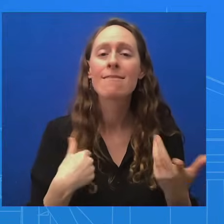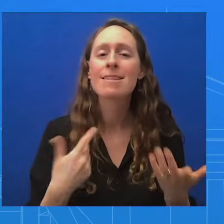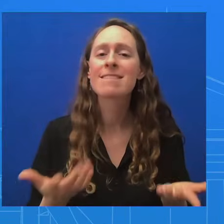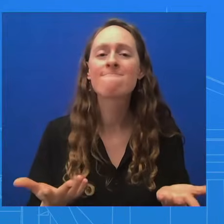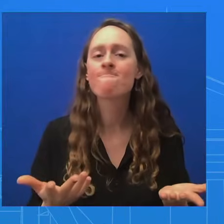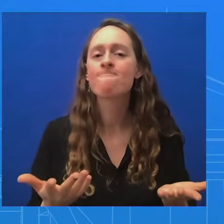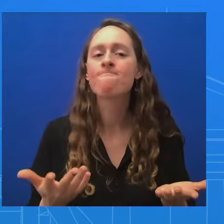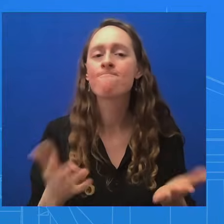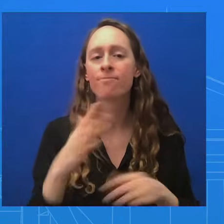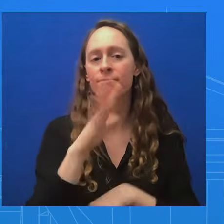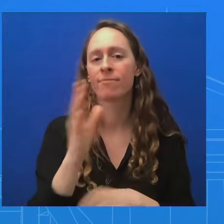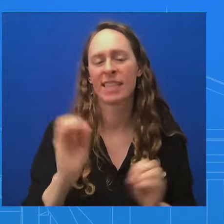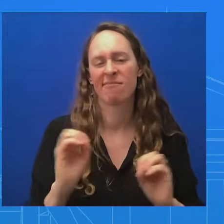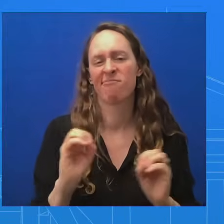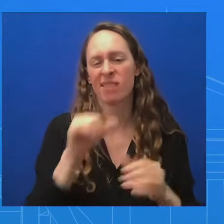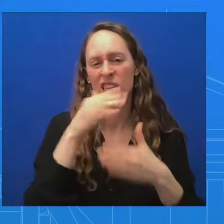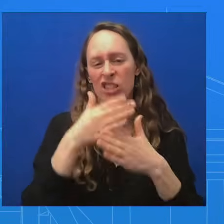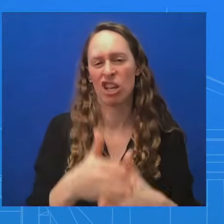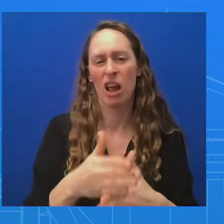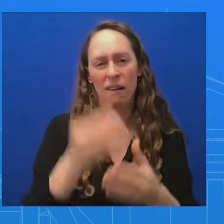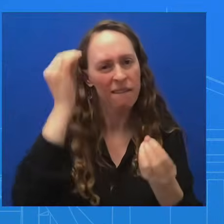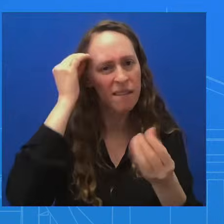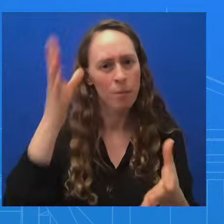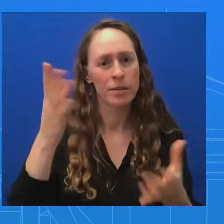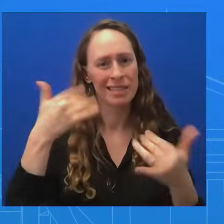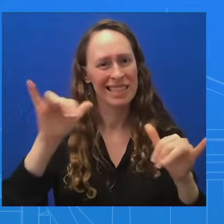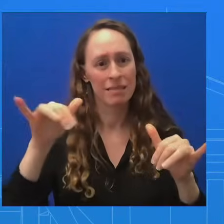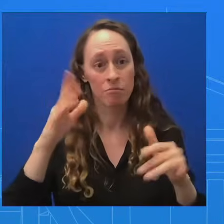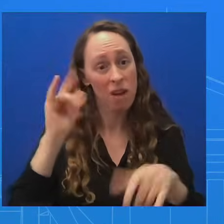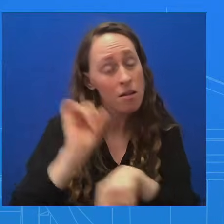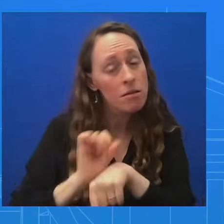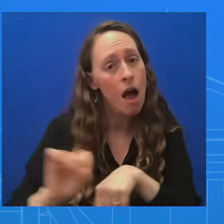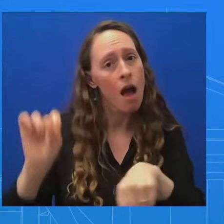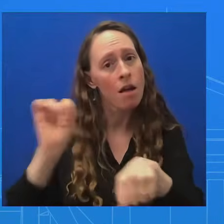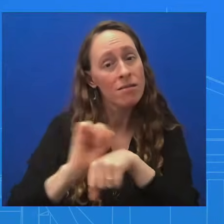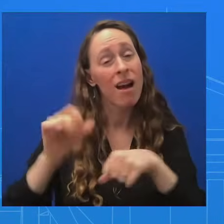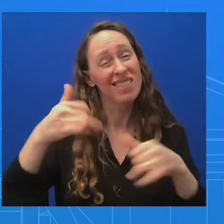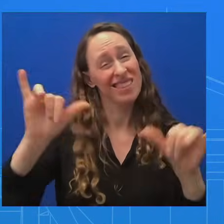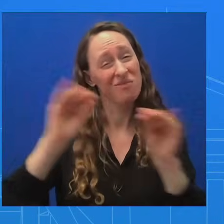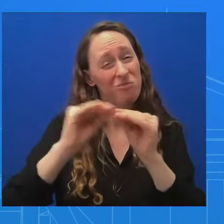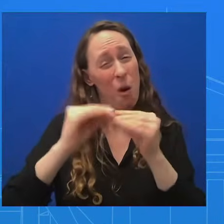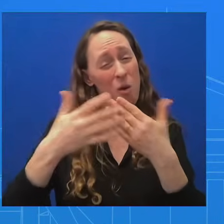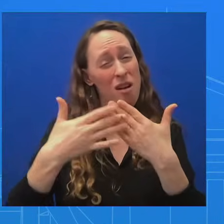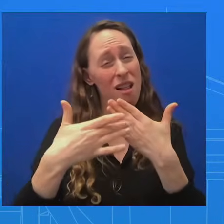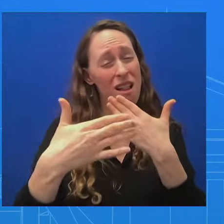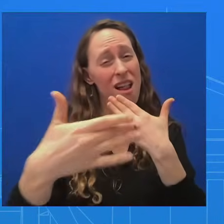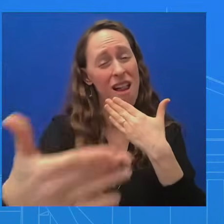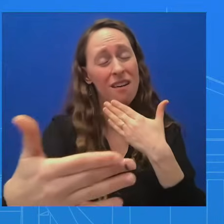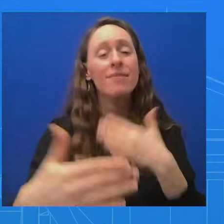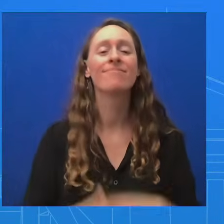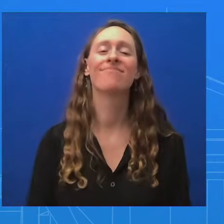But we haven't given up on the effort. And the efforts are being taken very seriously